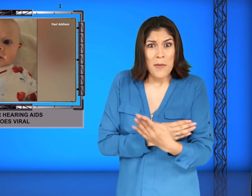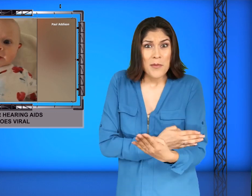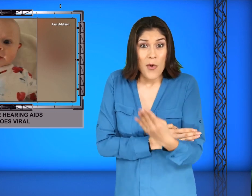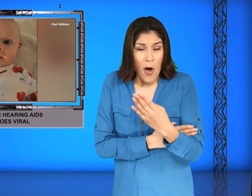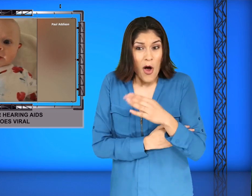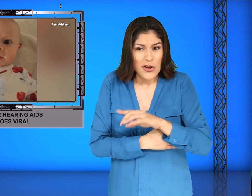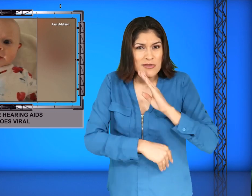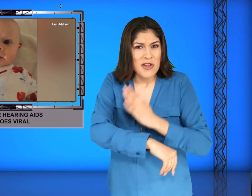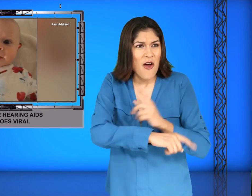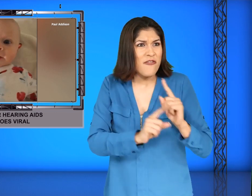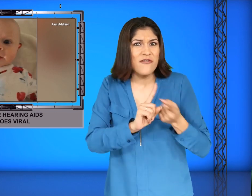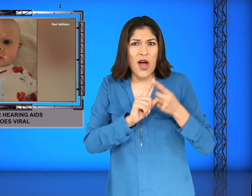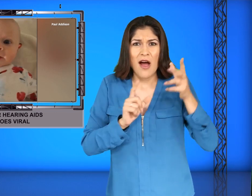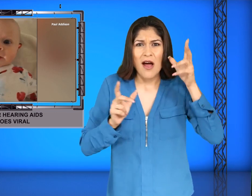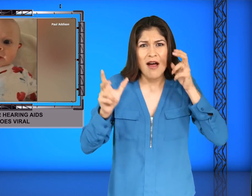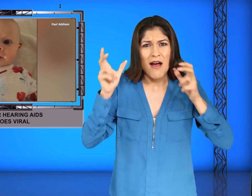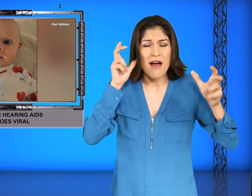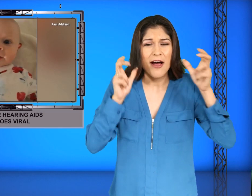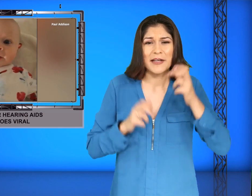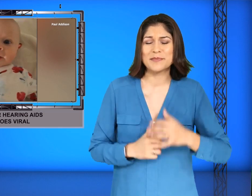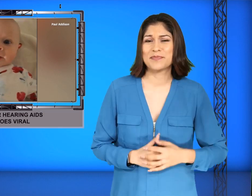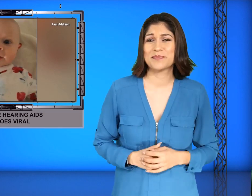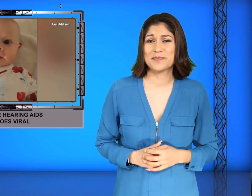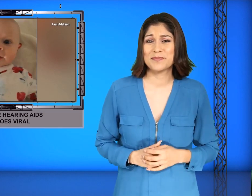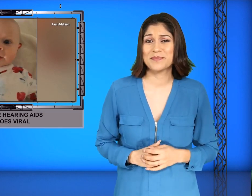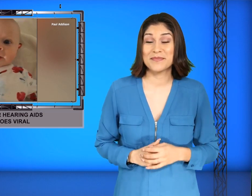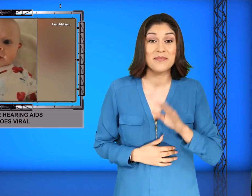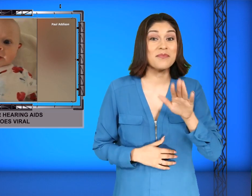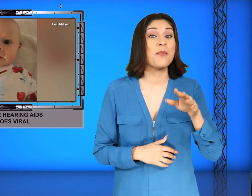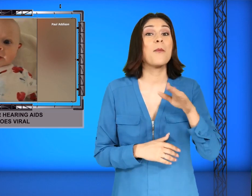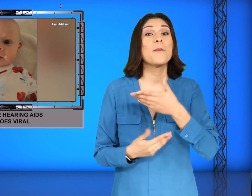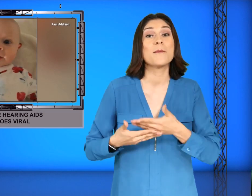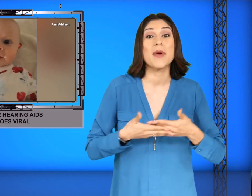experiences when their daughter's new hearing aids are turned on in the morning.